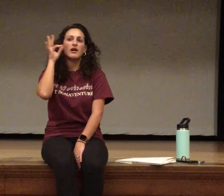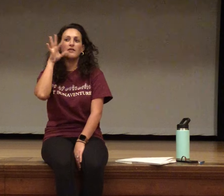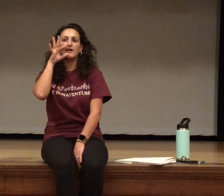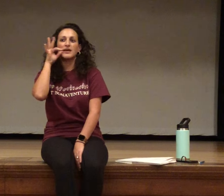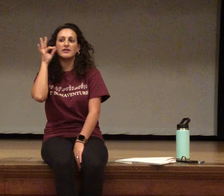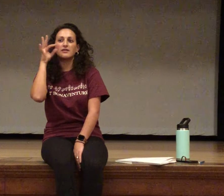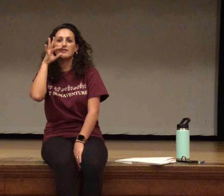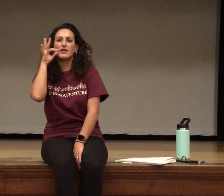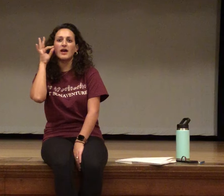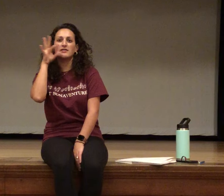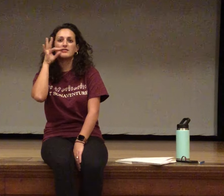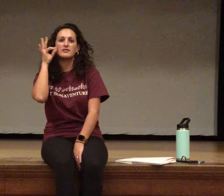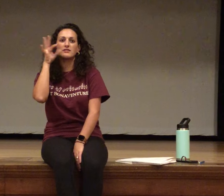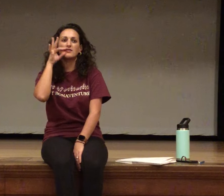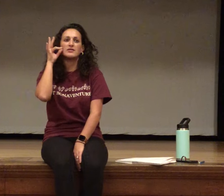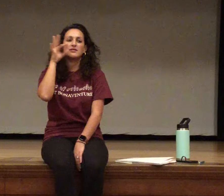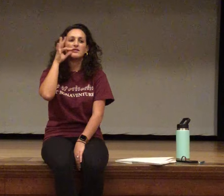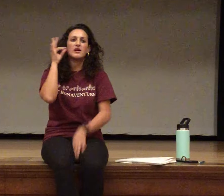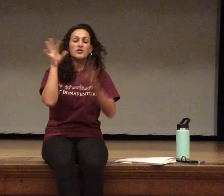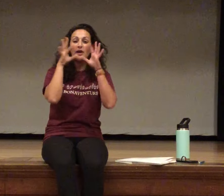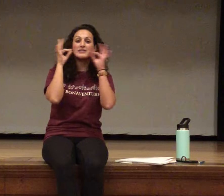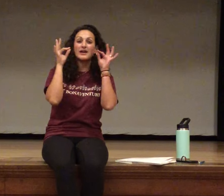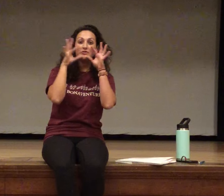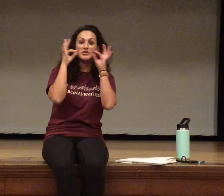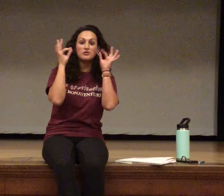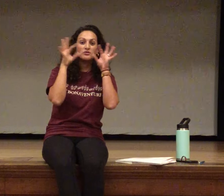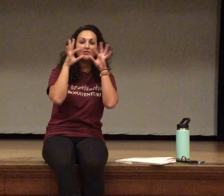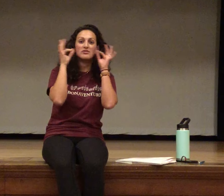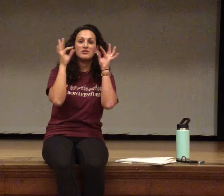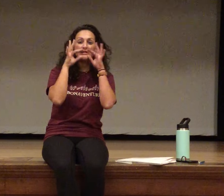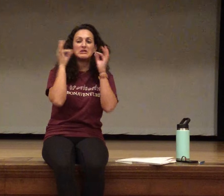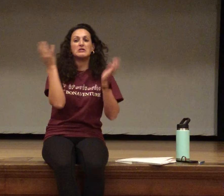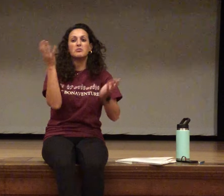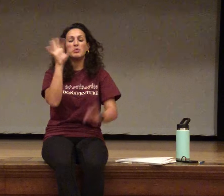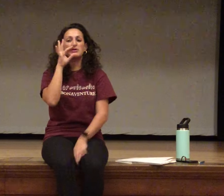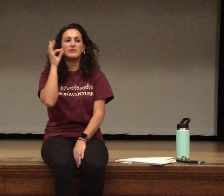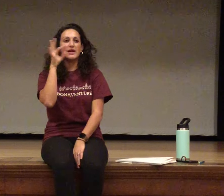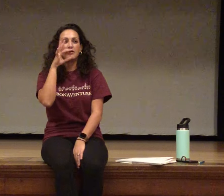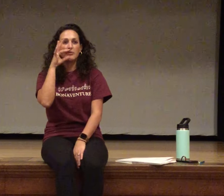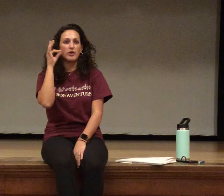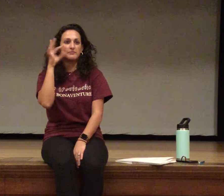on that sign cat you can sign it with two but most people sign it with one